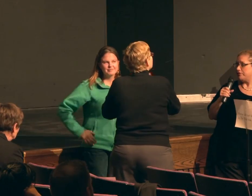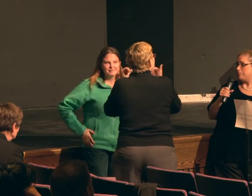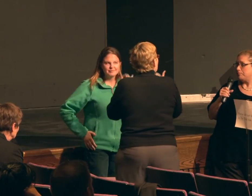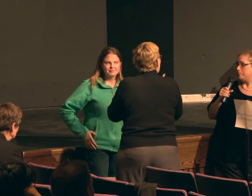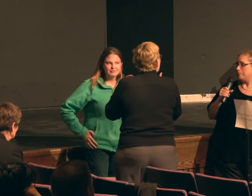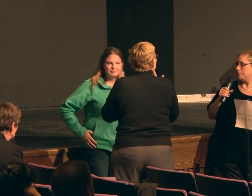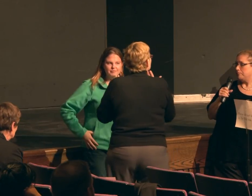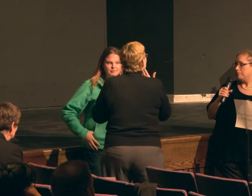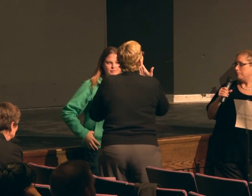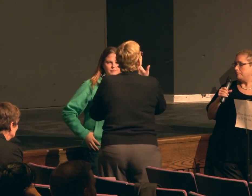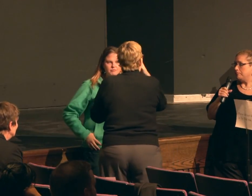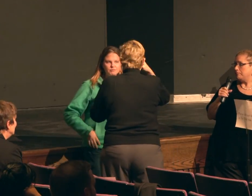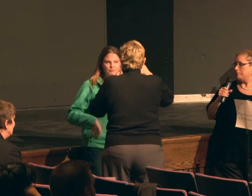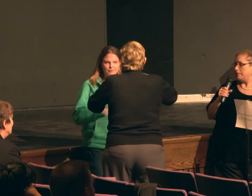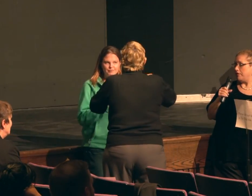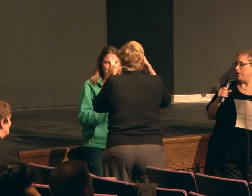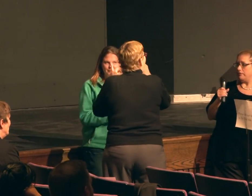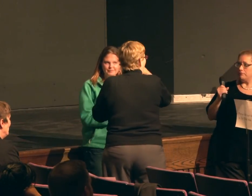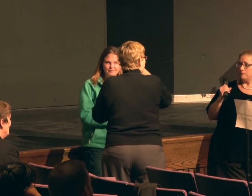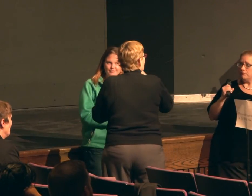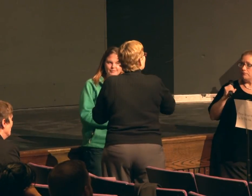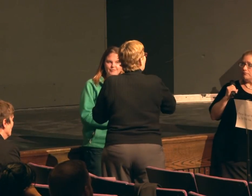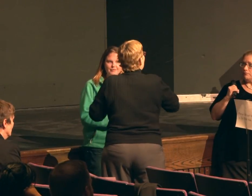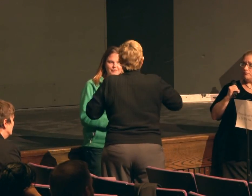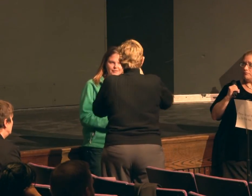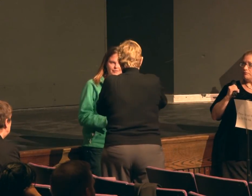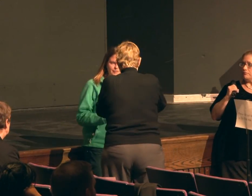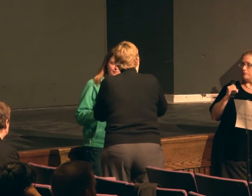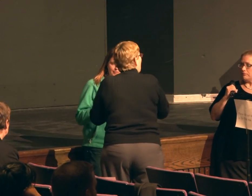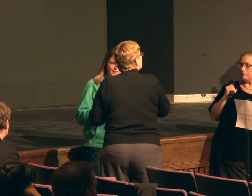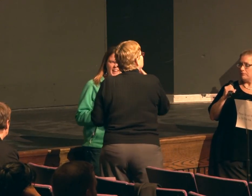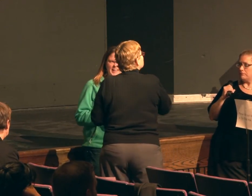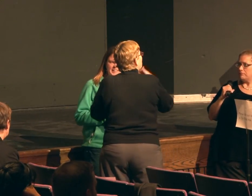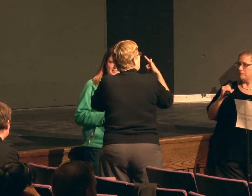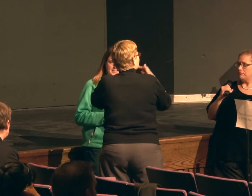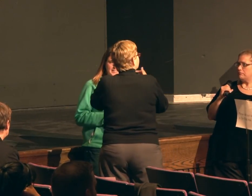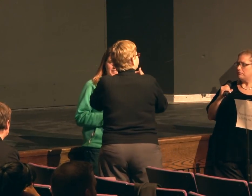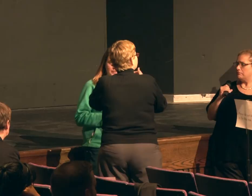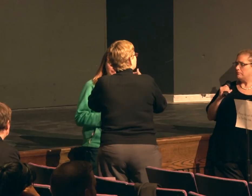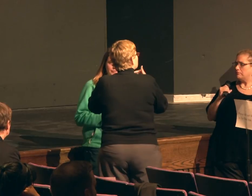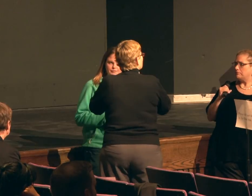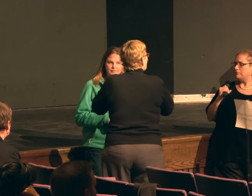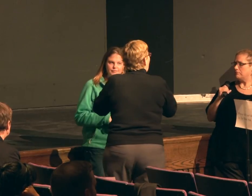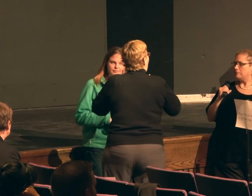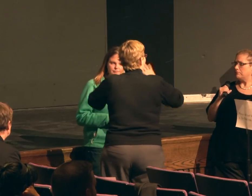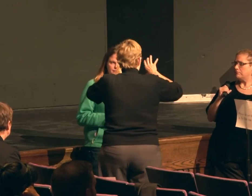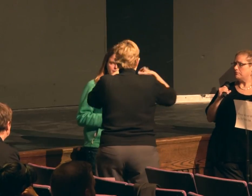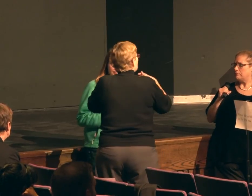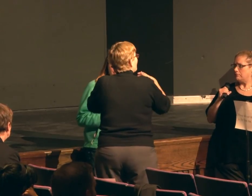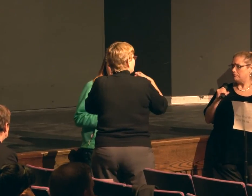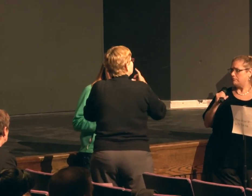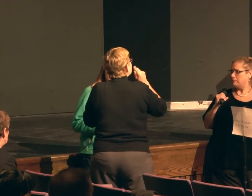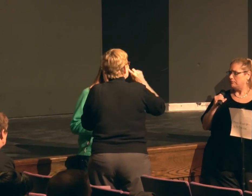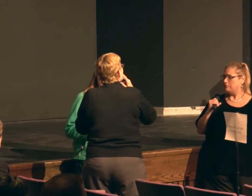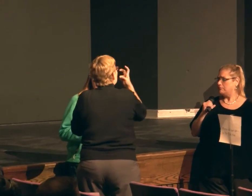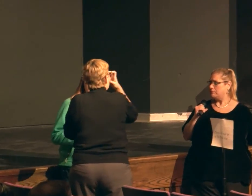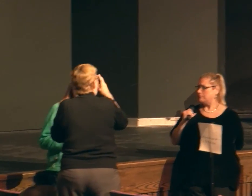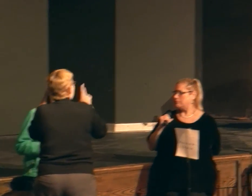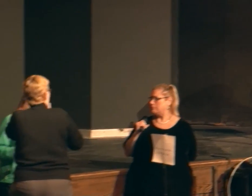just be gone. Thank you, I appreciate your comments. We have a group